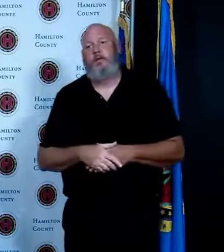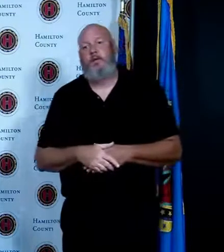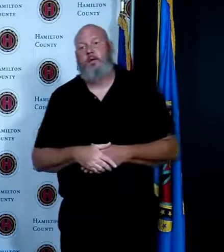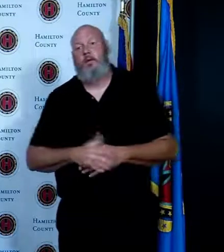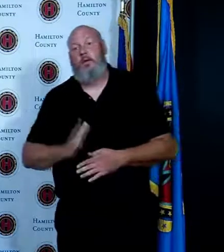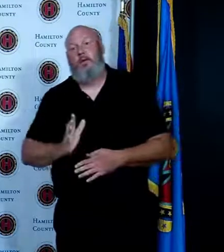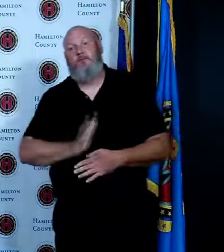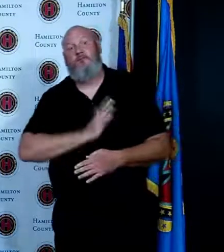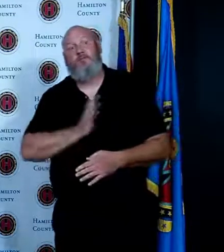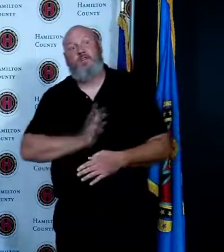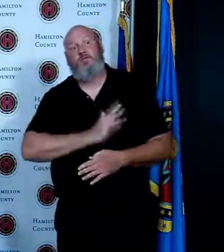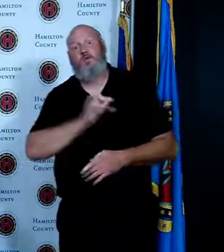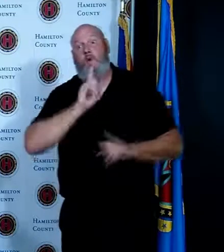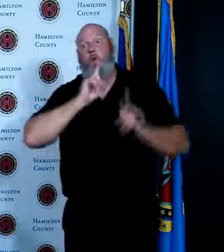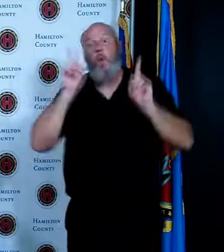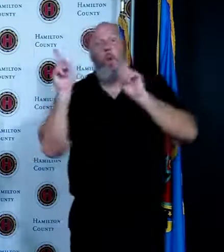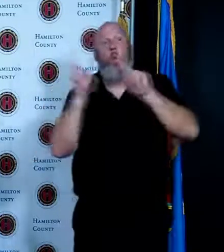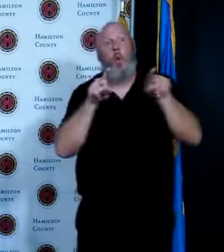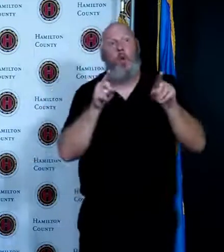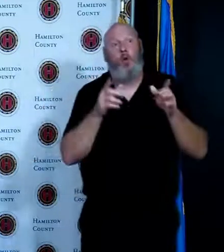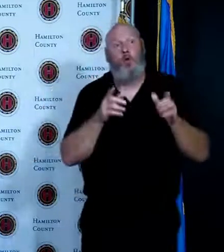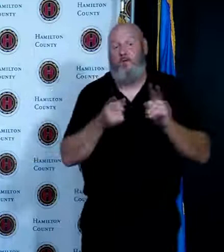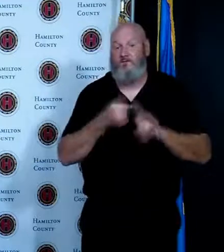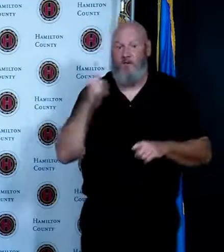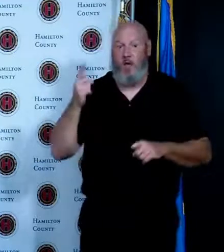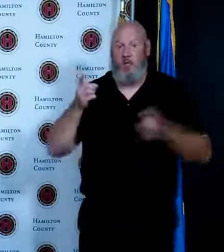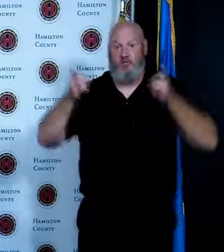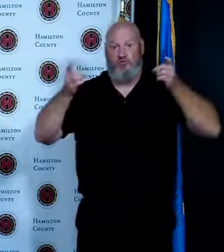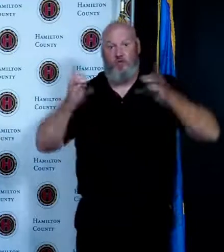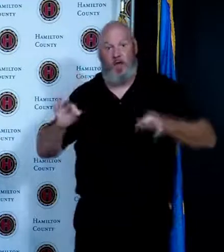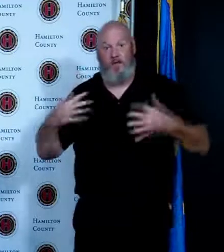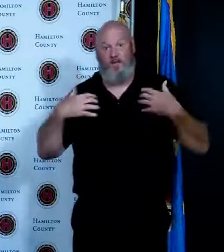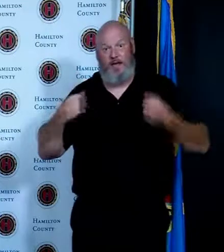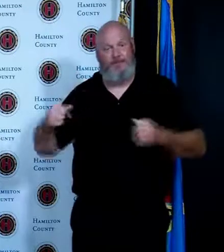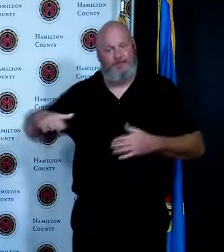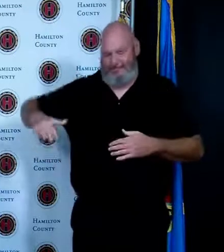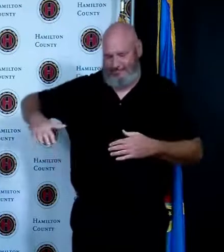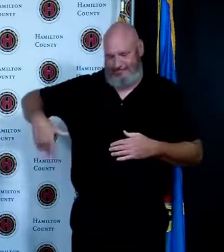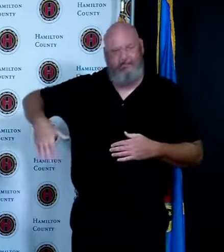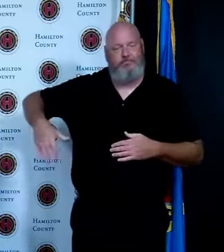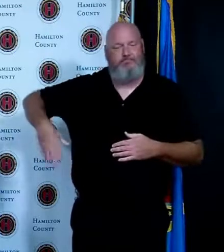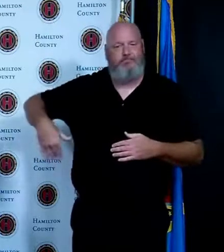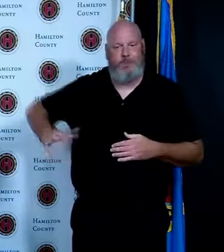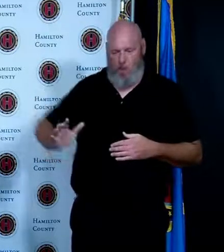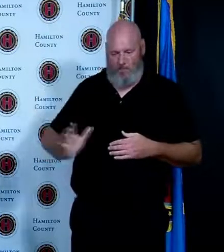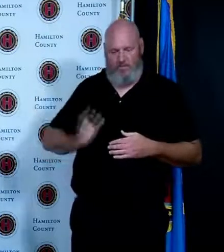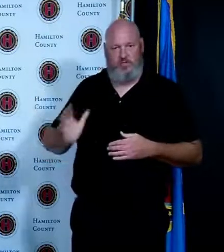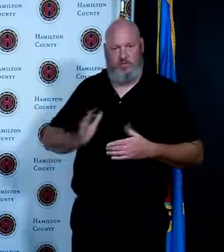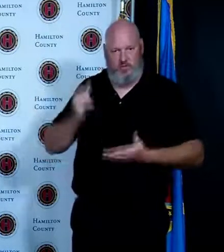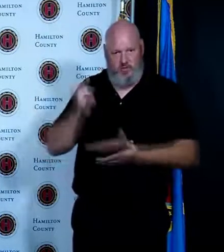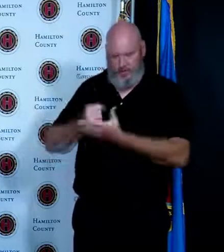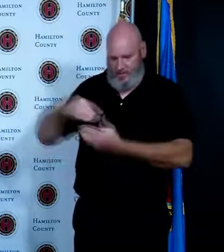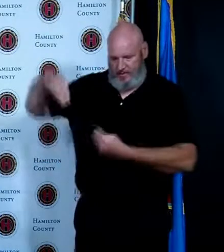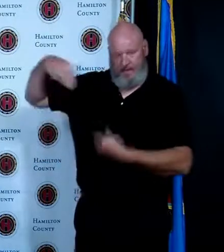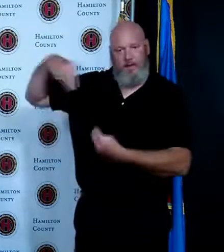know within the city of Cincinnati they passed a law which cities can make their own laws and they authorized their health department to carry around a